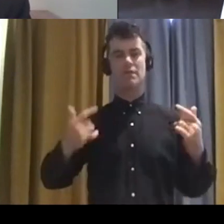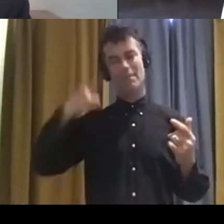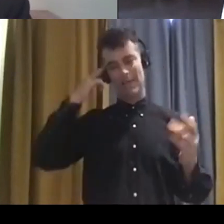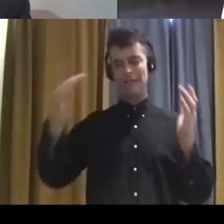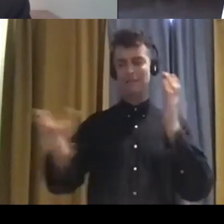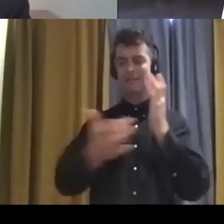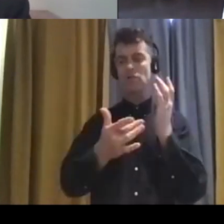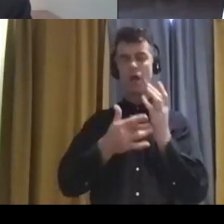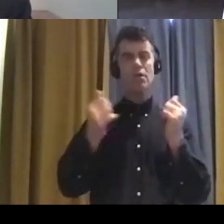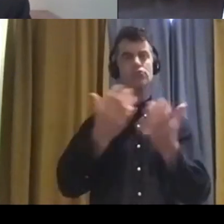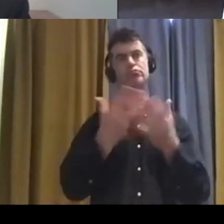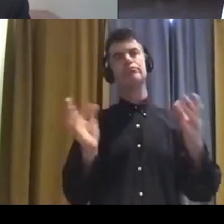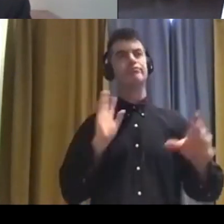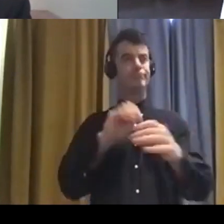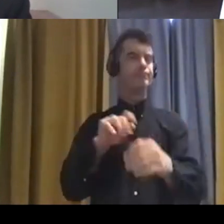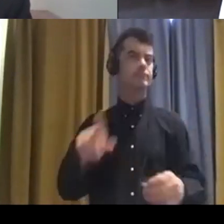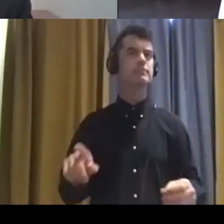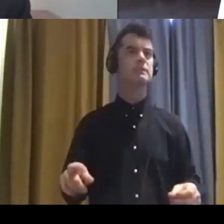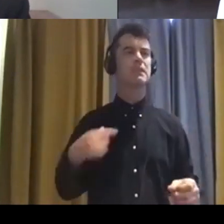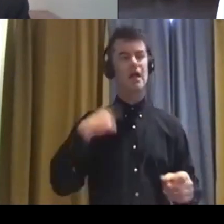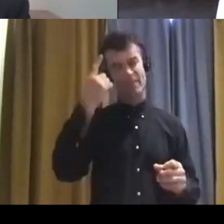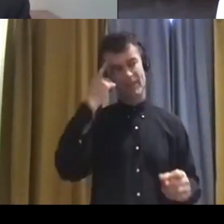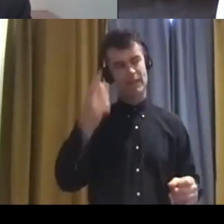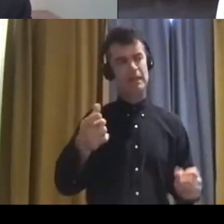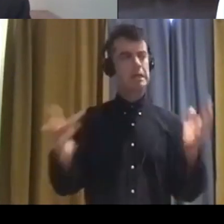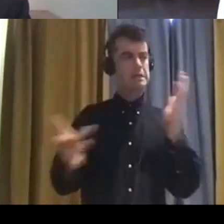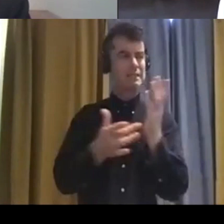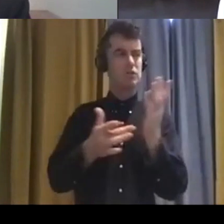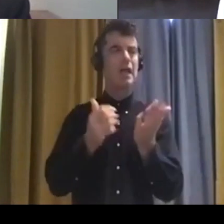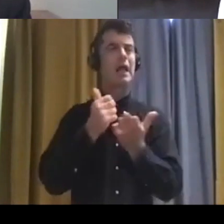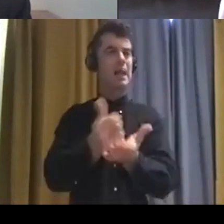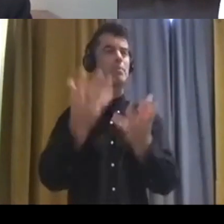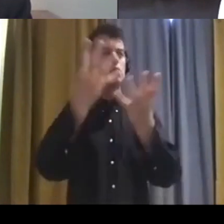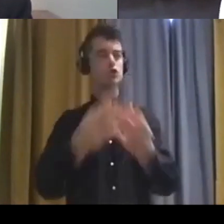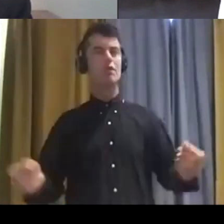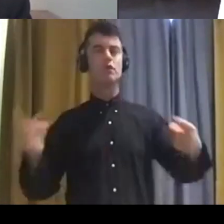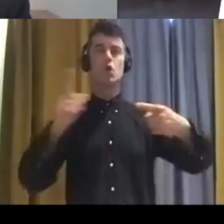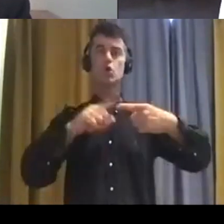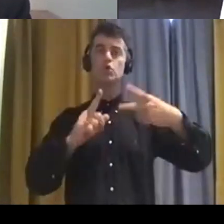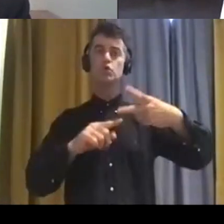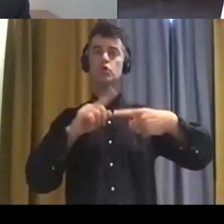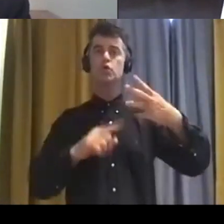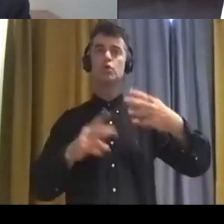has a huge part of that and I think technologies help solve two problems that sit in in Australia.